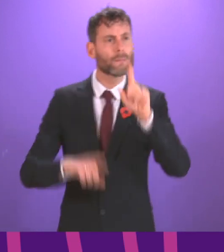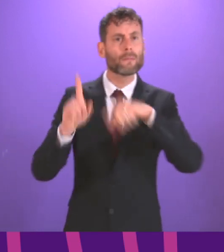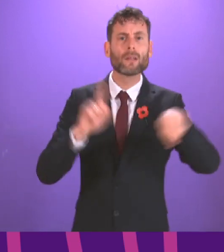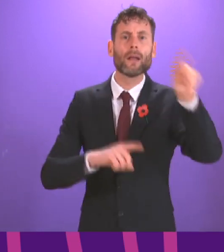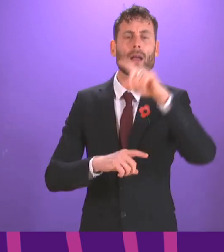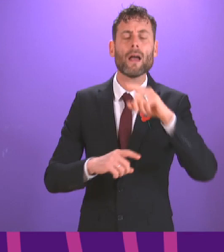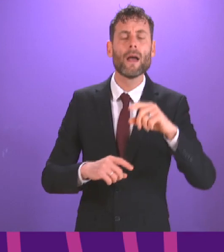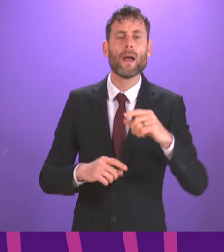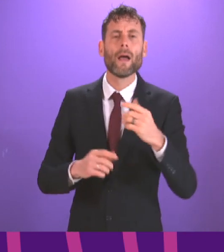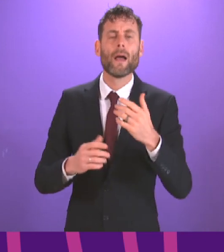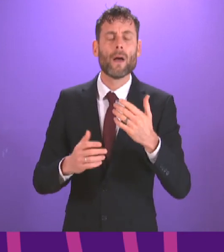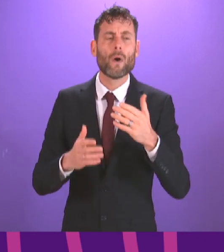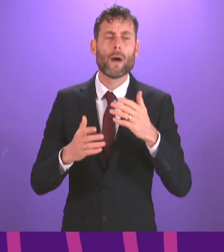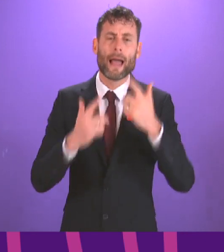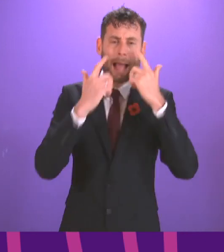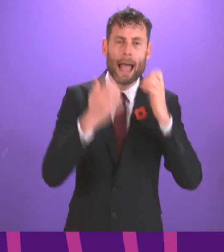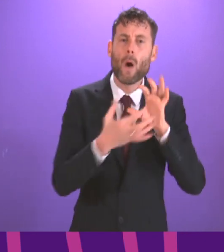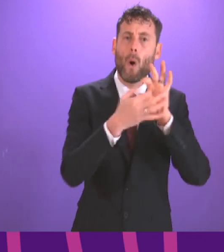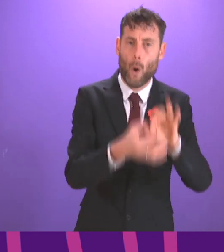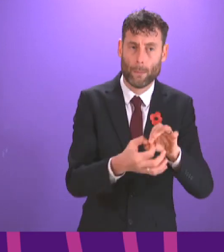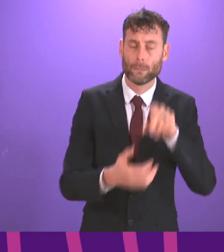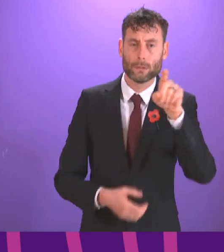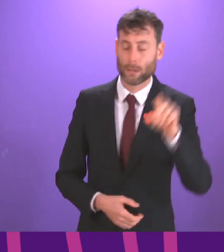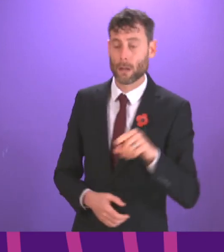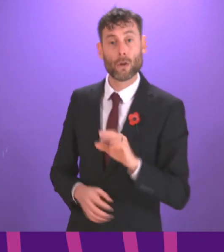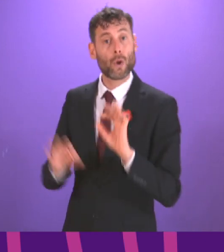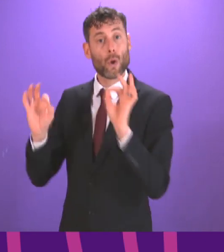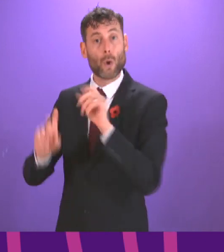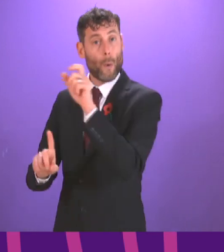ended up having an outbreak. That figure jumped to 38 per cent when a home had one or more